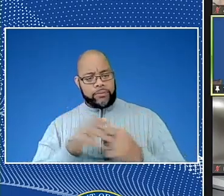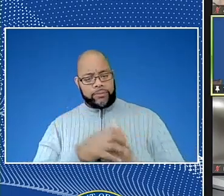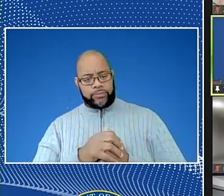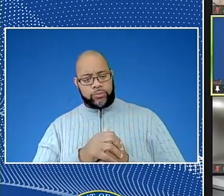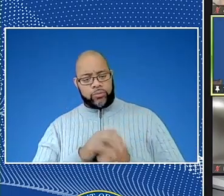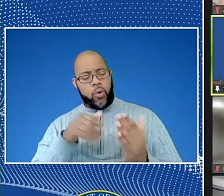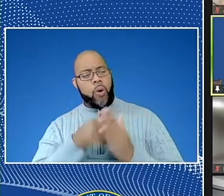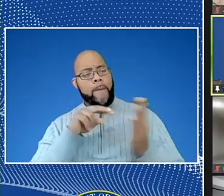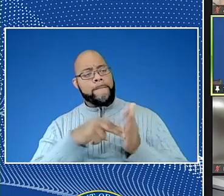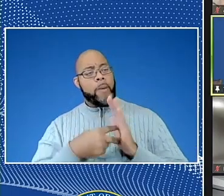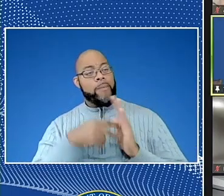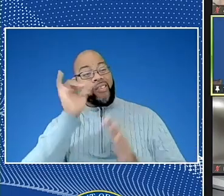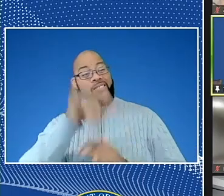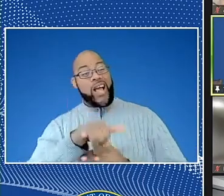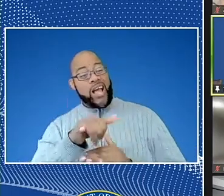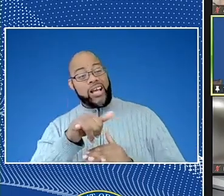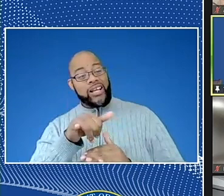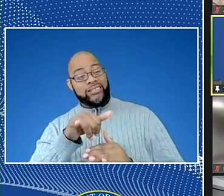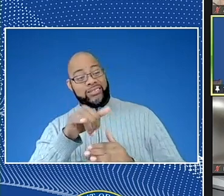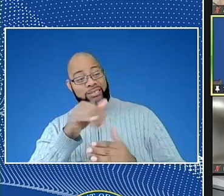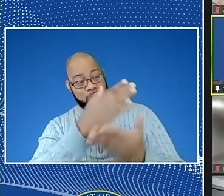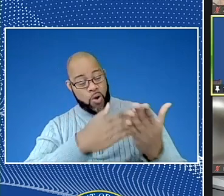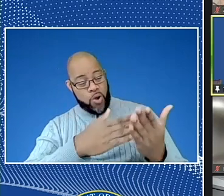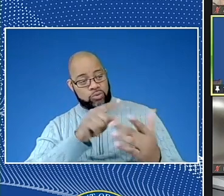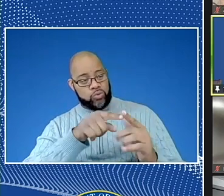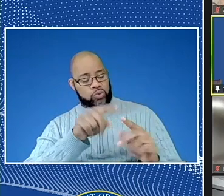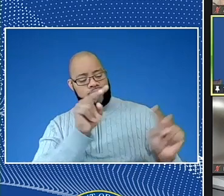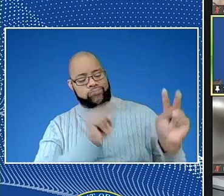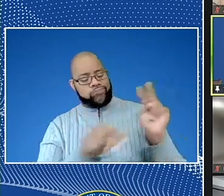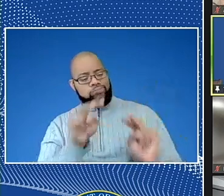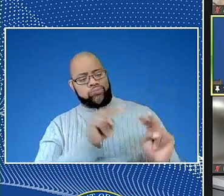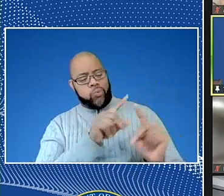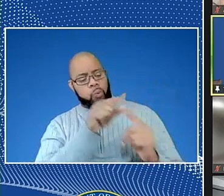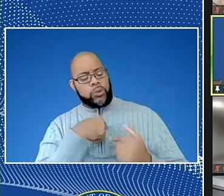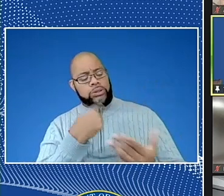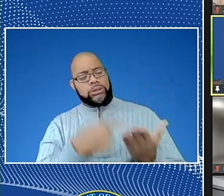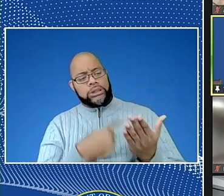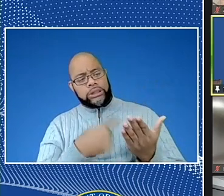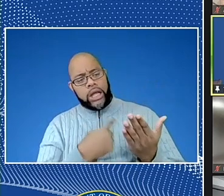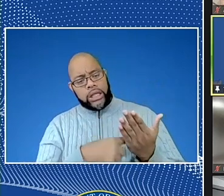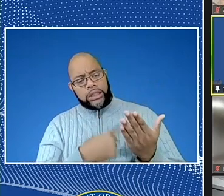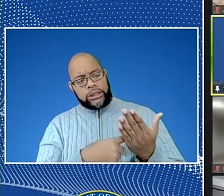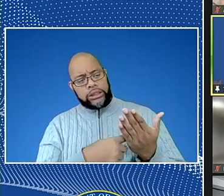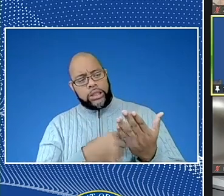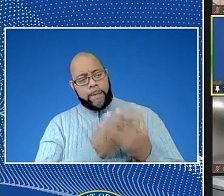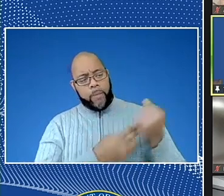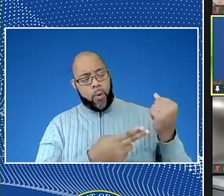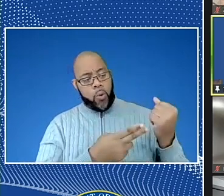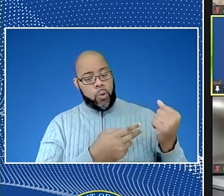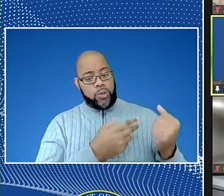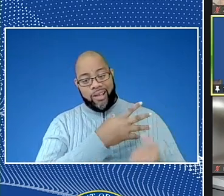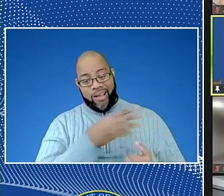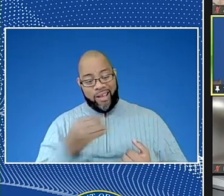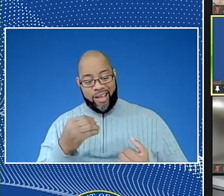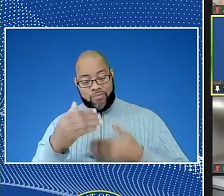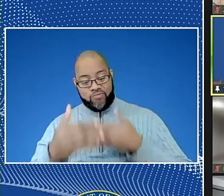of that respective section is to look at when we're talking about a both and process where the information that is